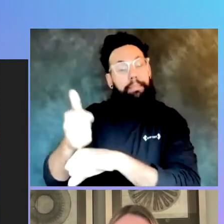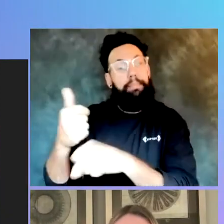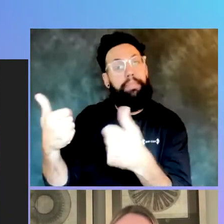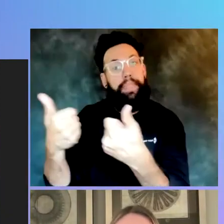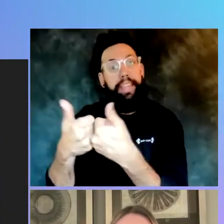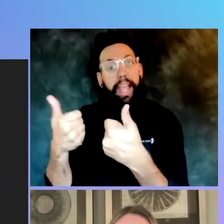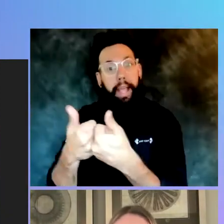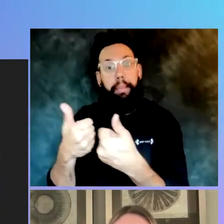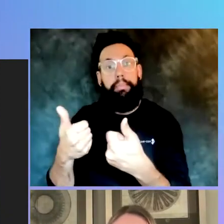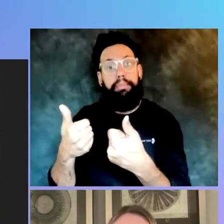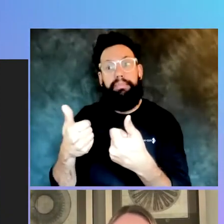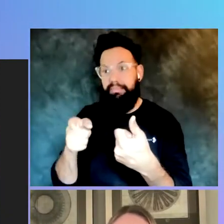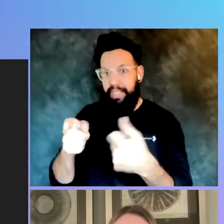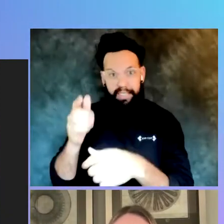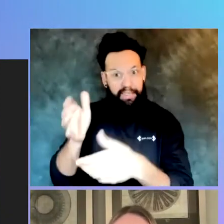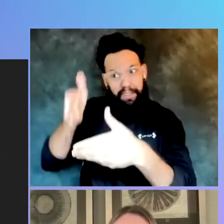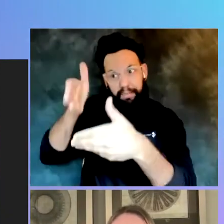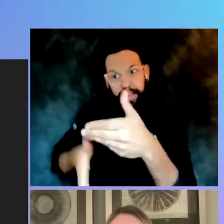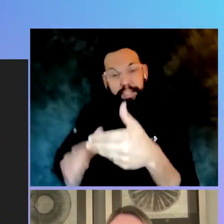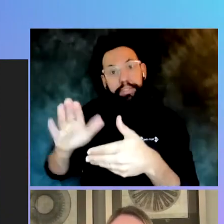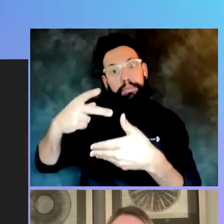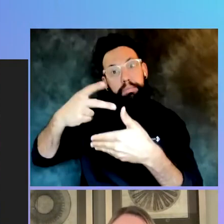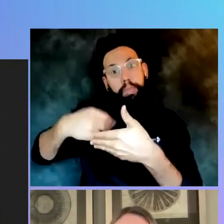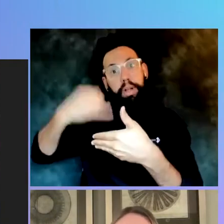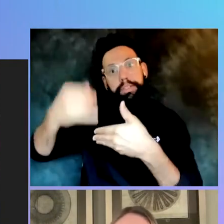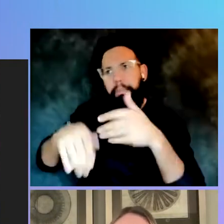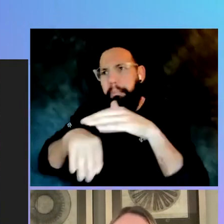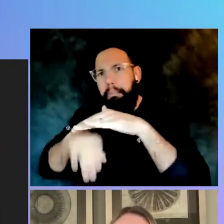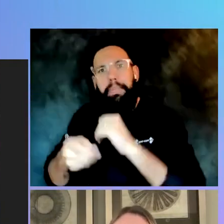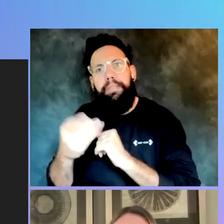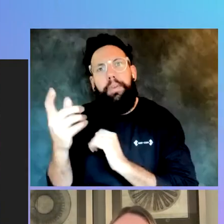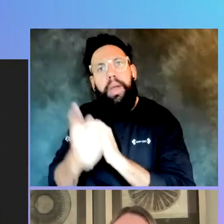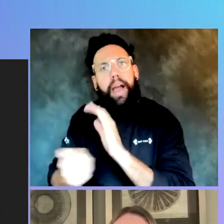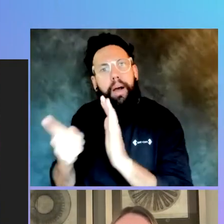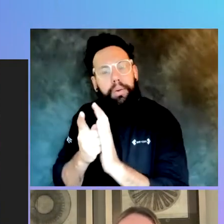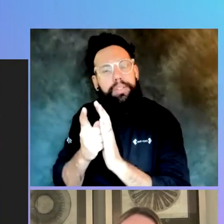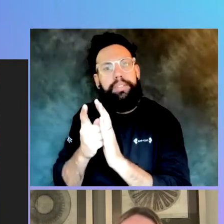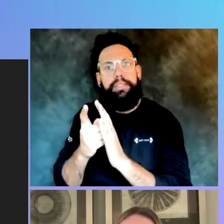within a few hours and gained a lot of clarity on the implementation process and